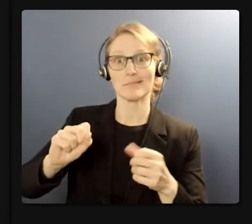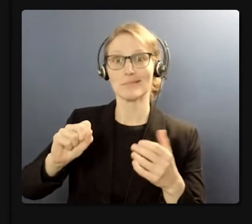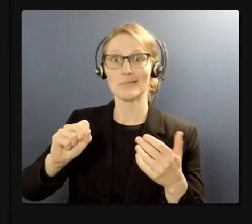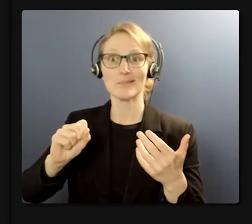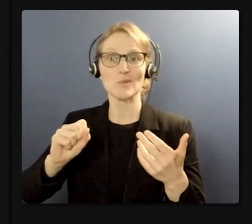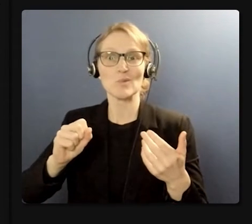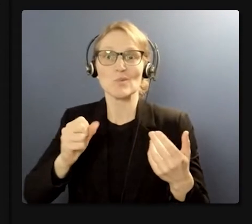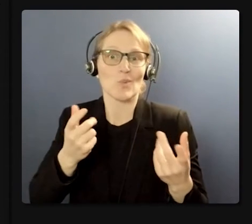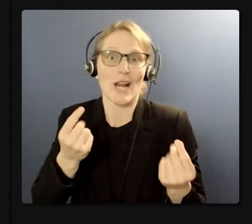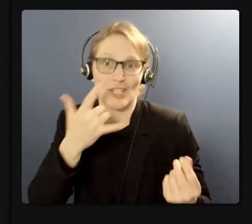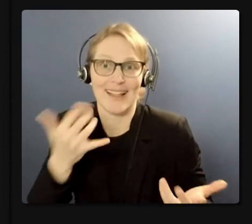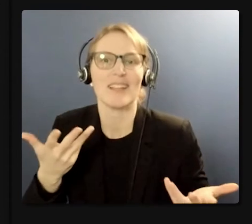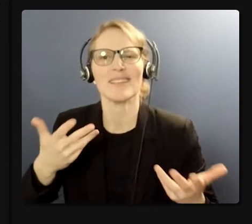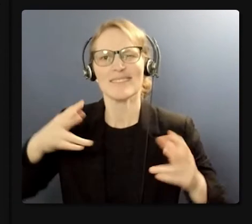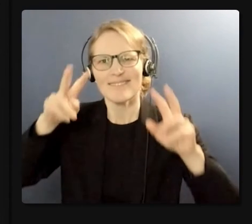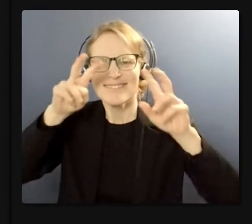Let's scrutinize a bit more.